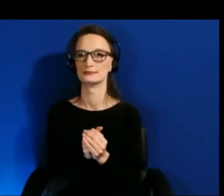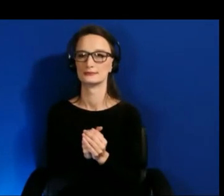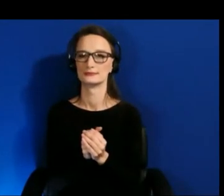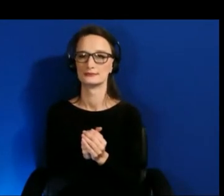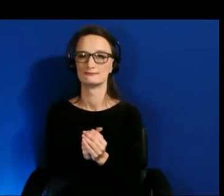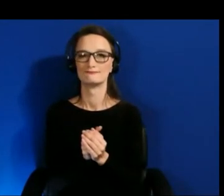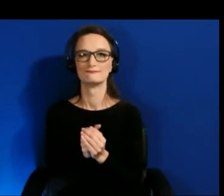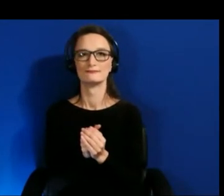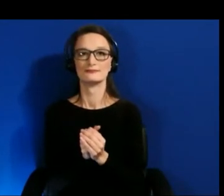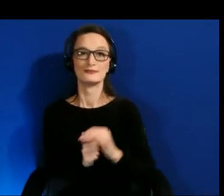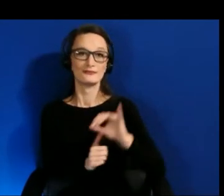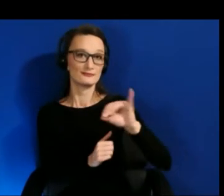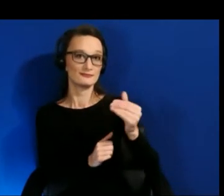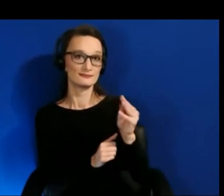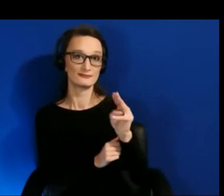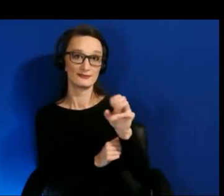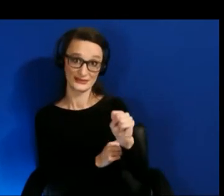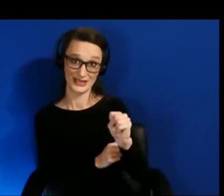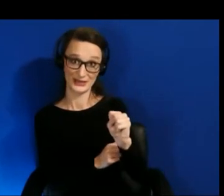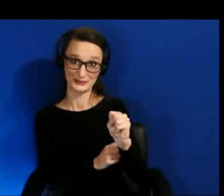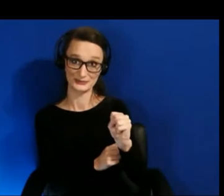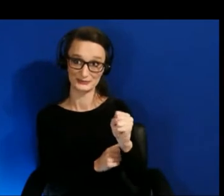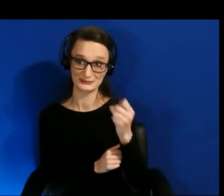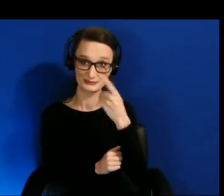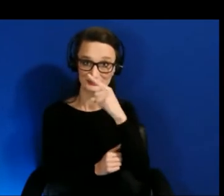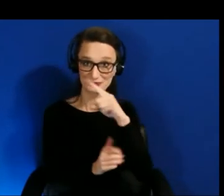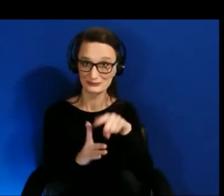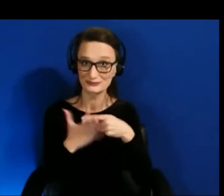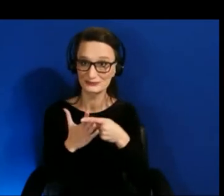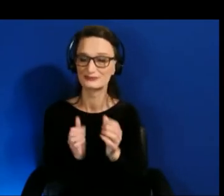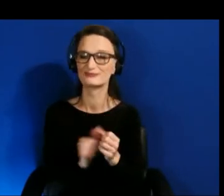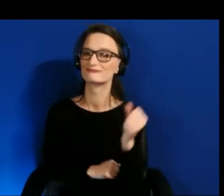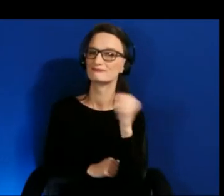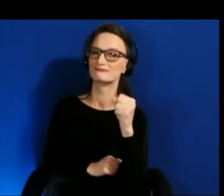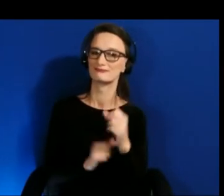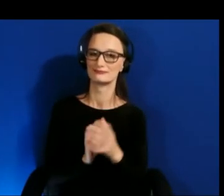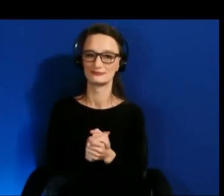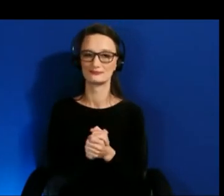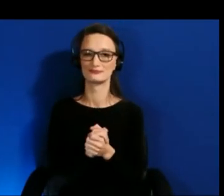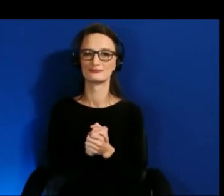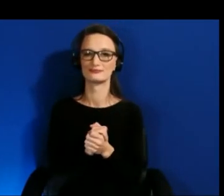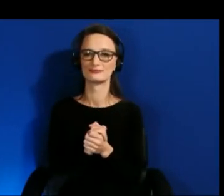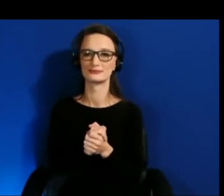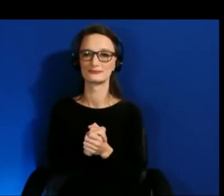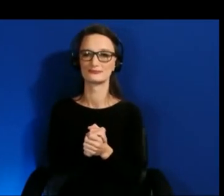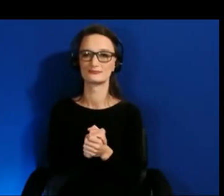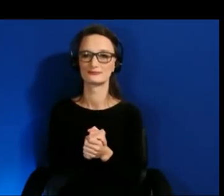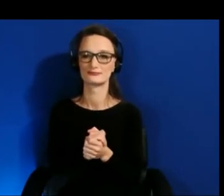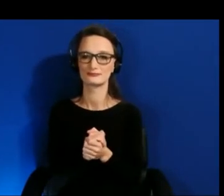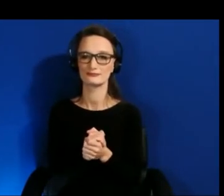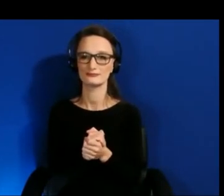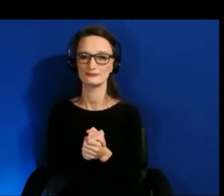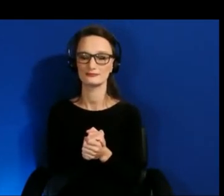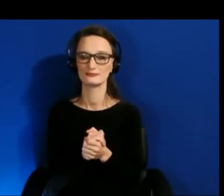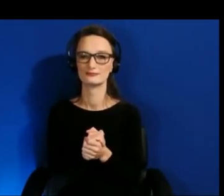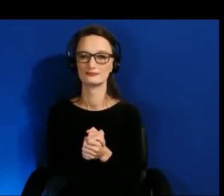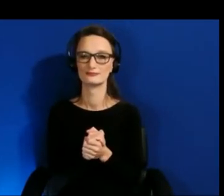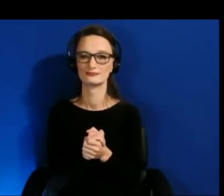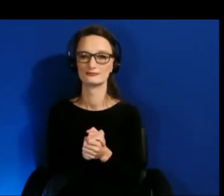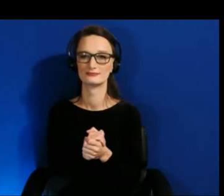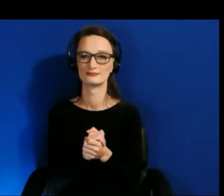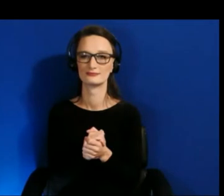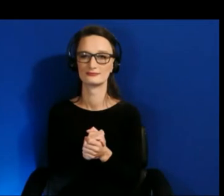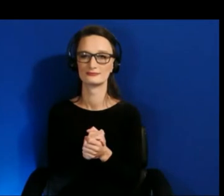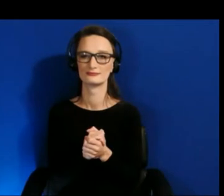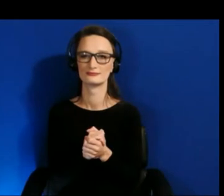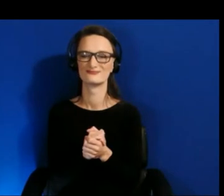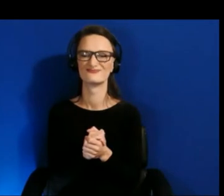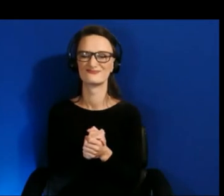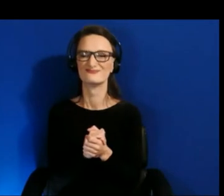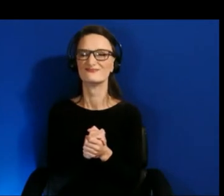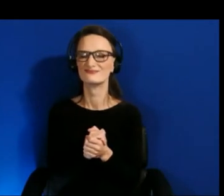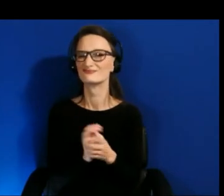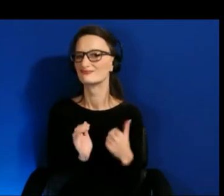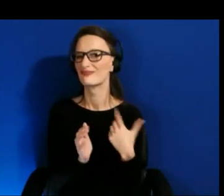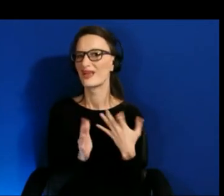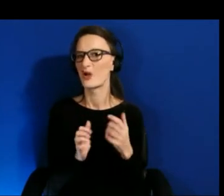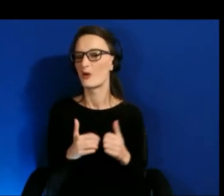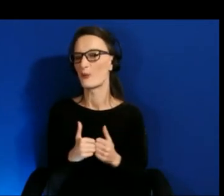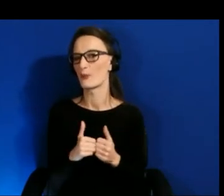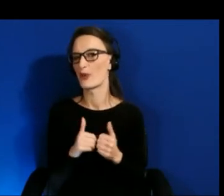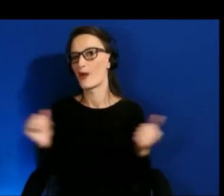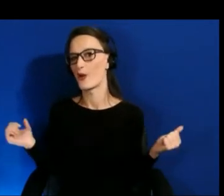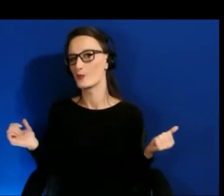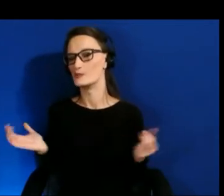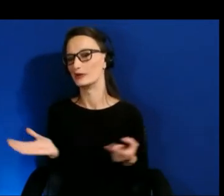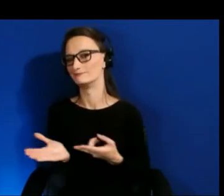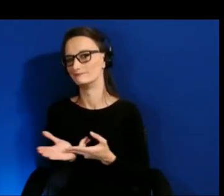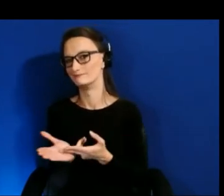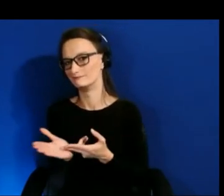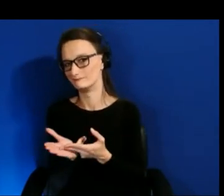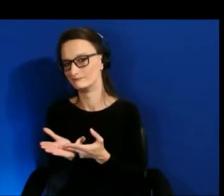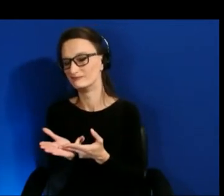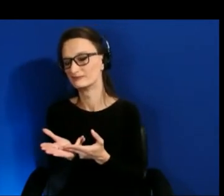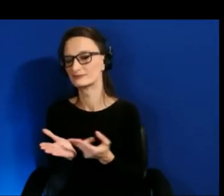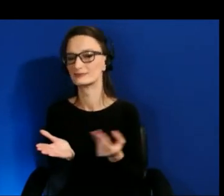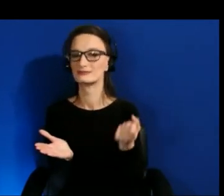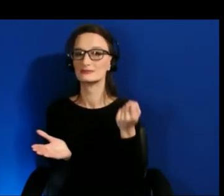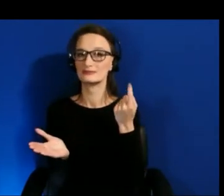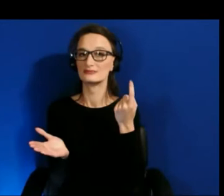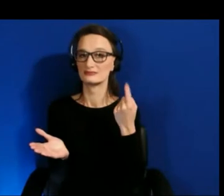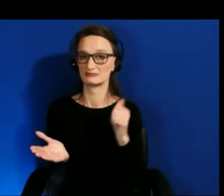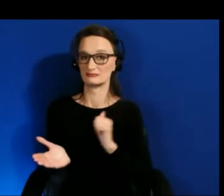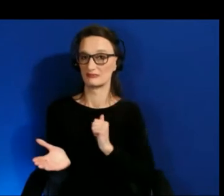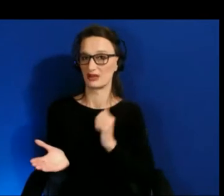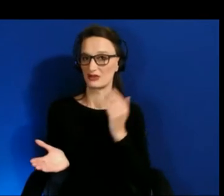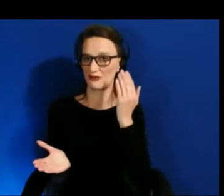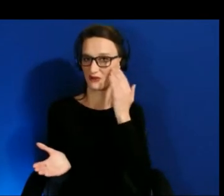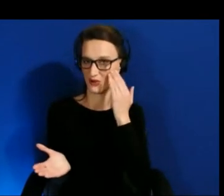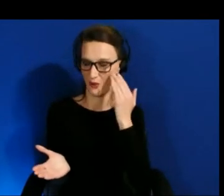I wanted to be a little sort of open about I’m very aware of some of the gaps in sort